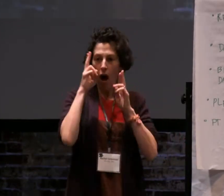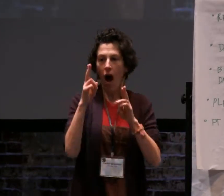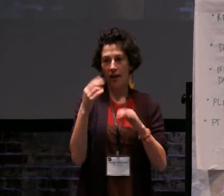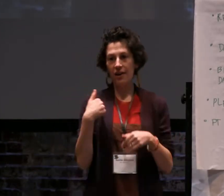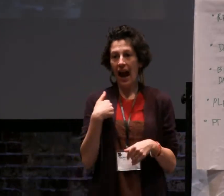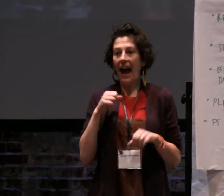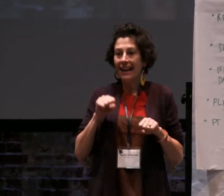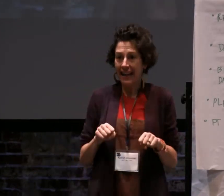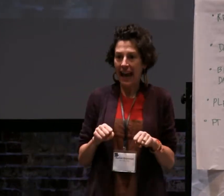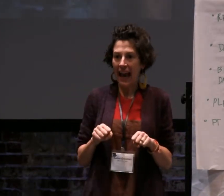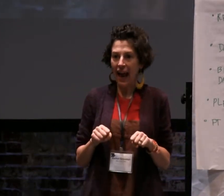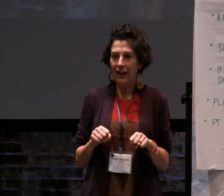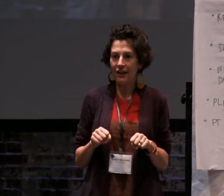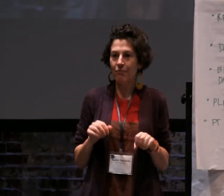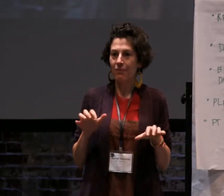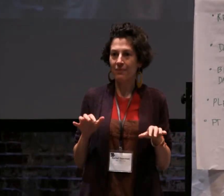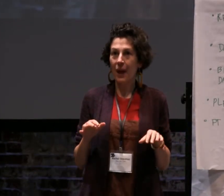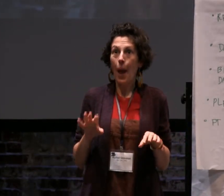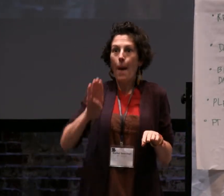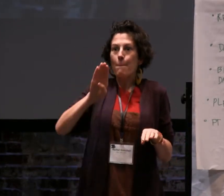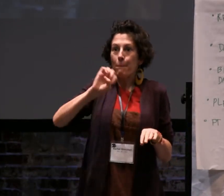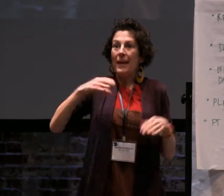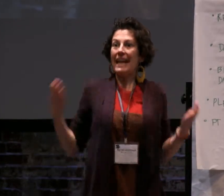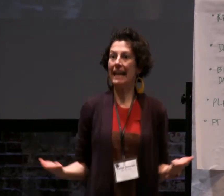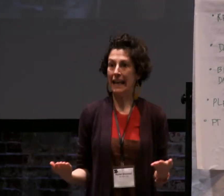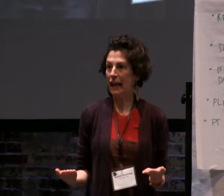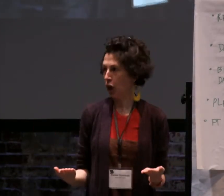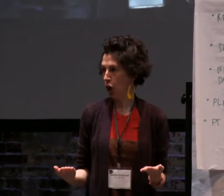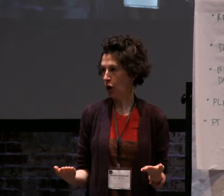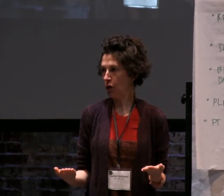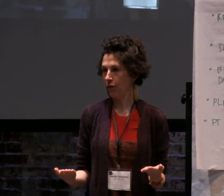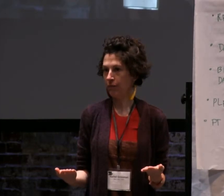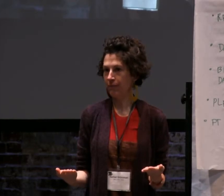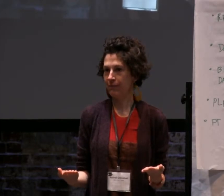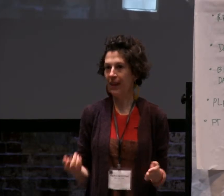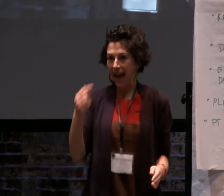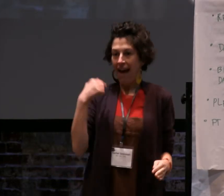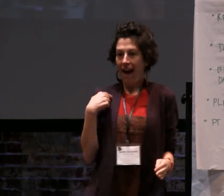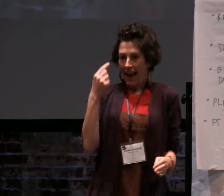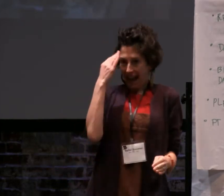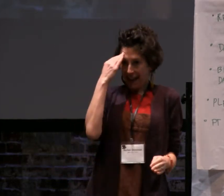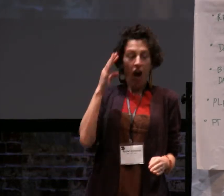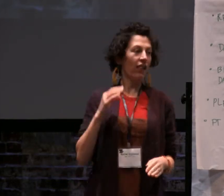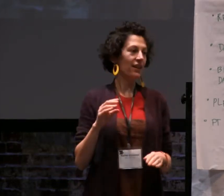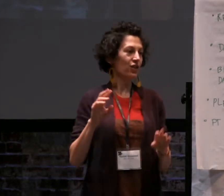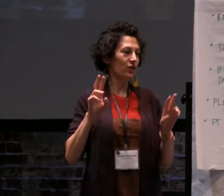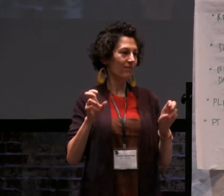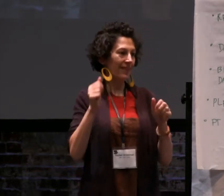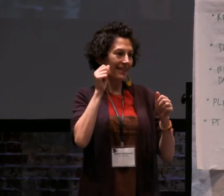And I'll say we, I'm going to use that term. We are here. It's great that we are here.